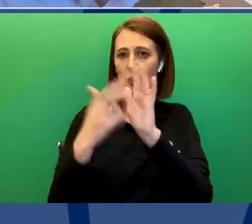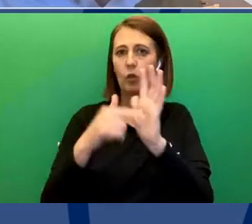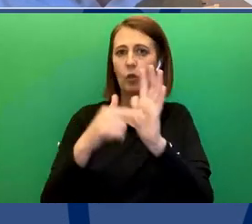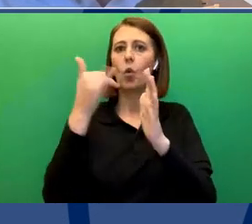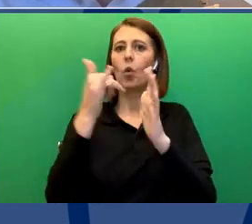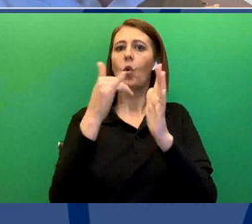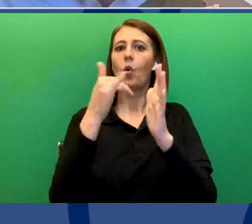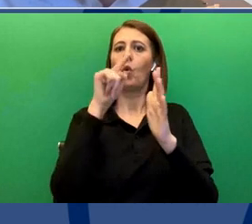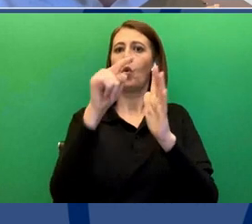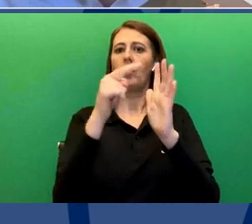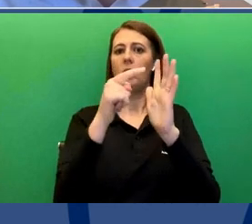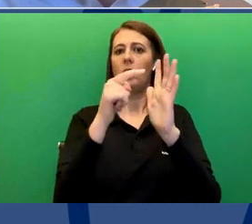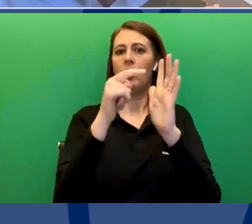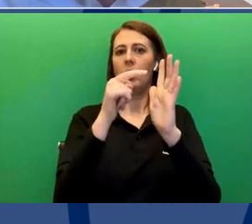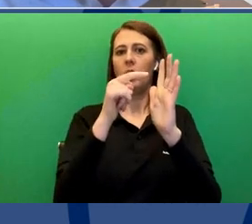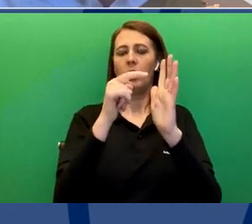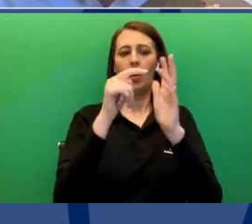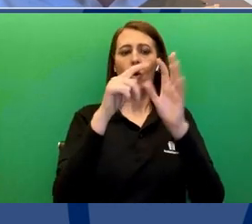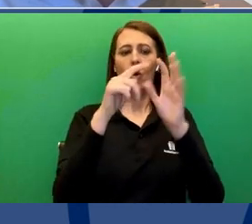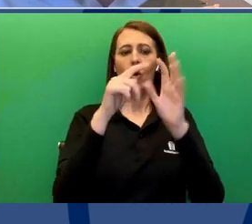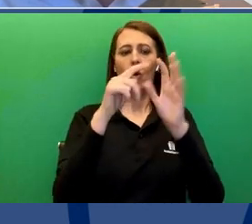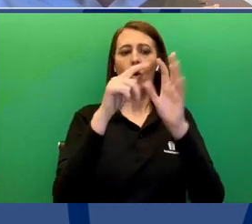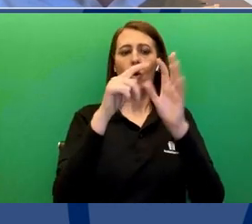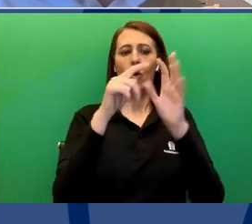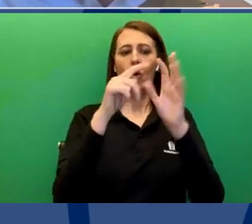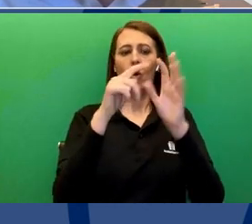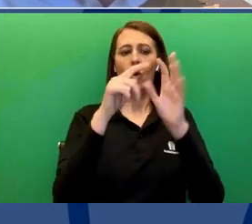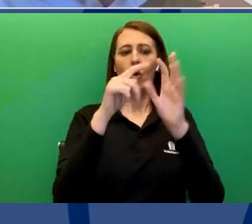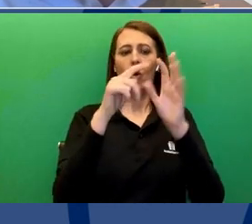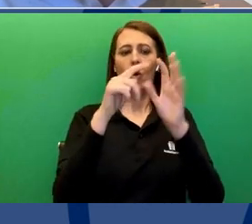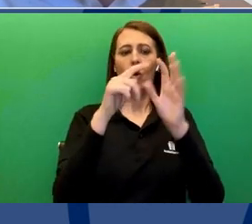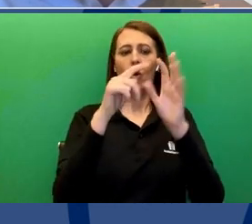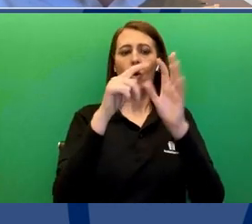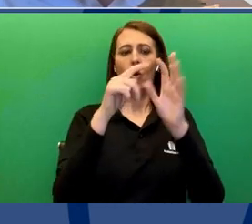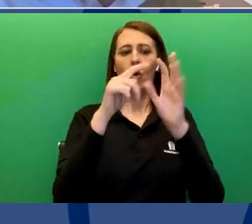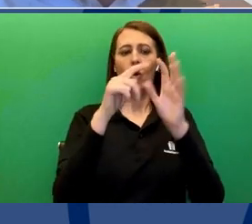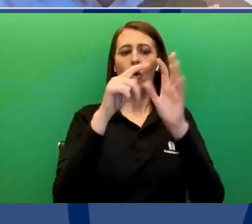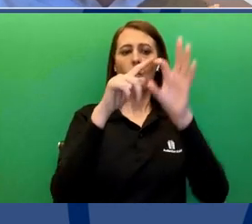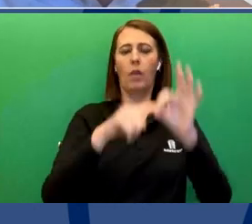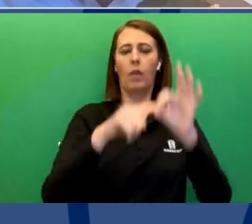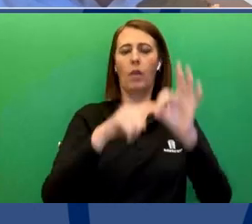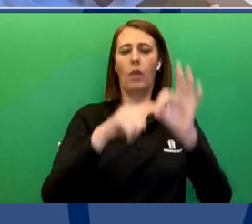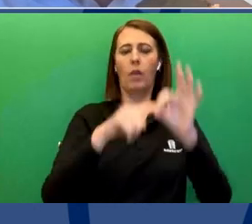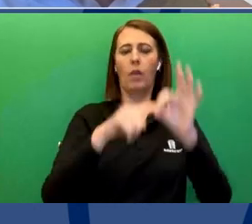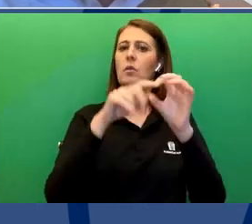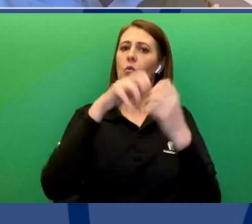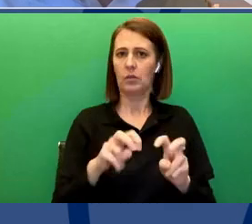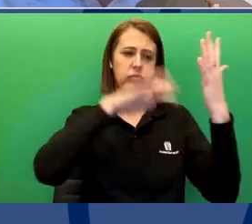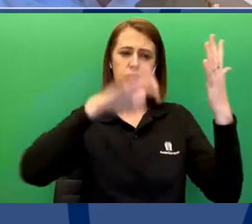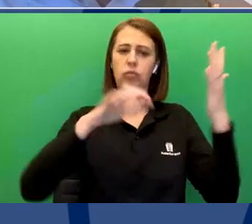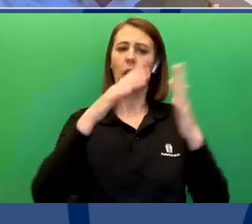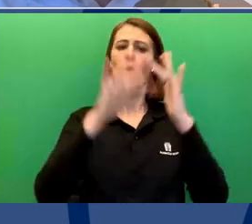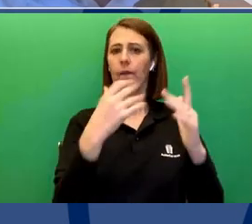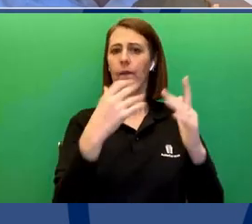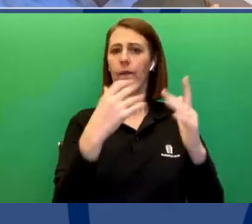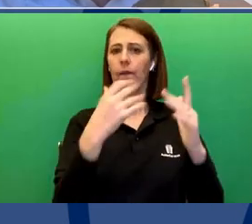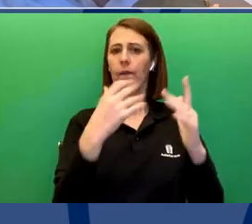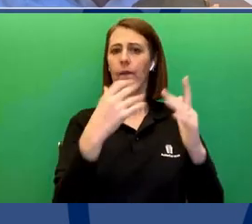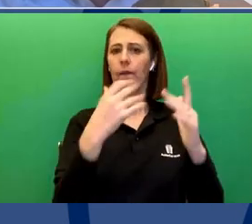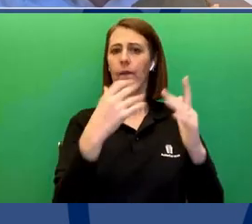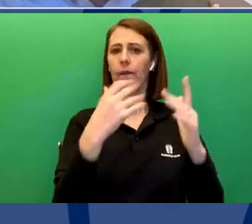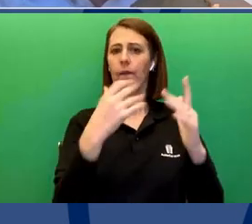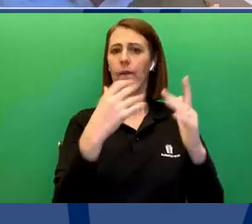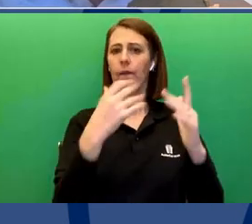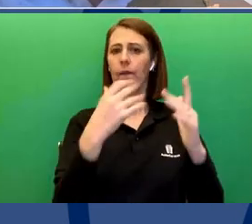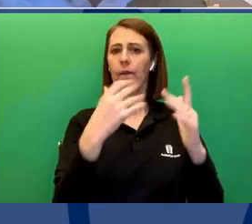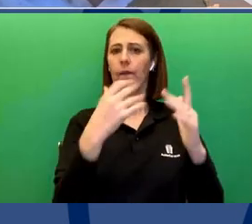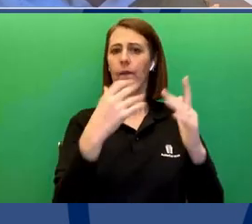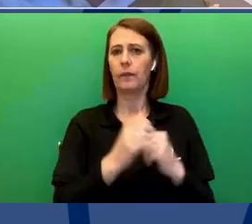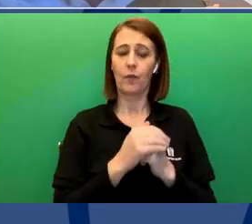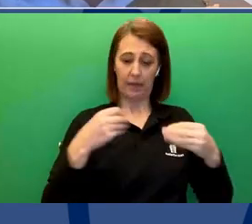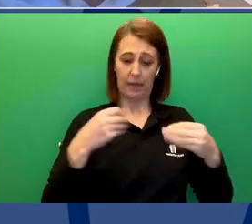NSW website and for accounting business itself it can provide its own letter but not if it's